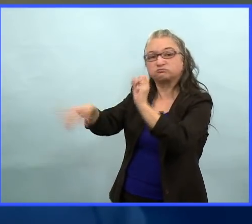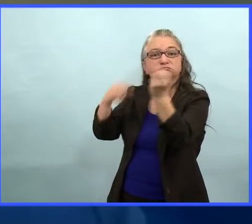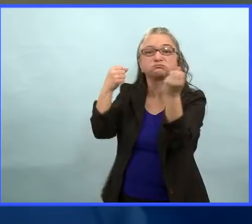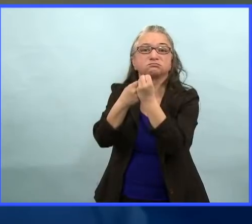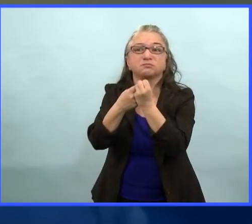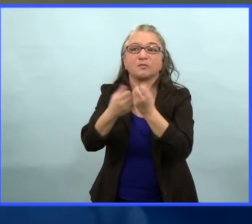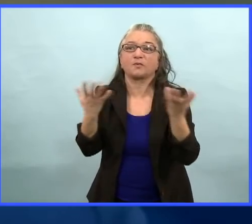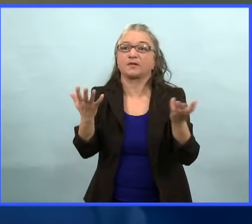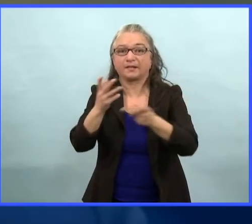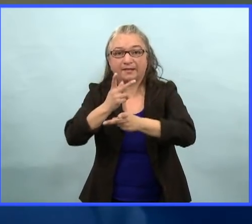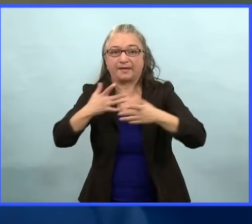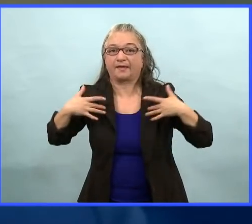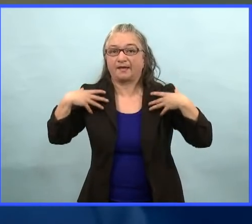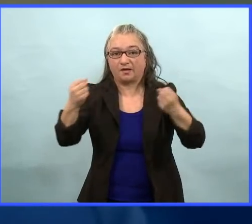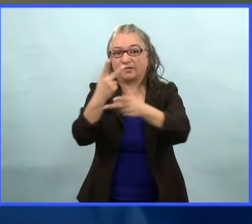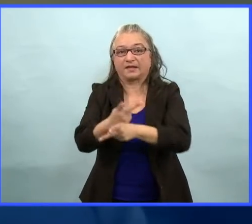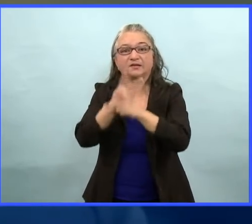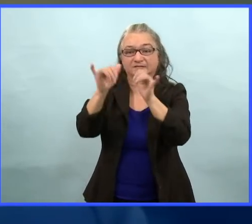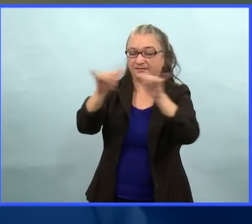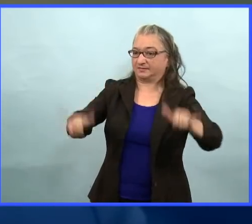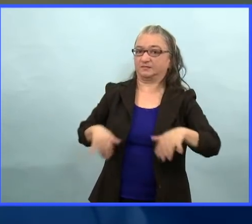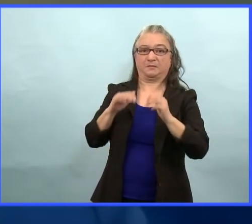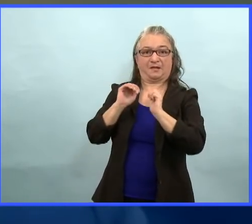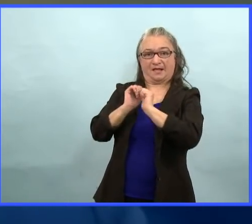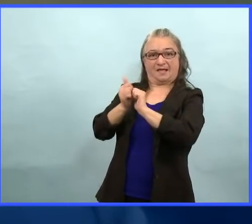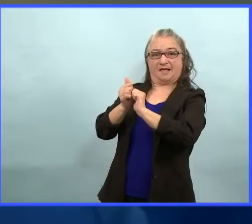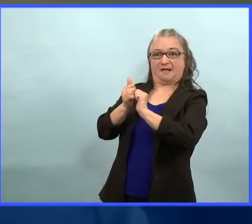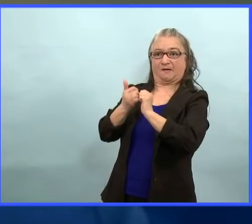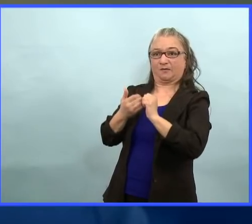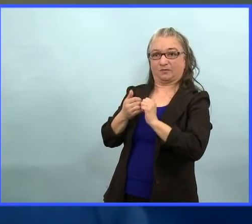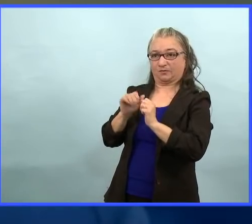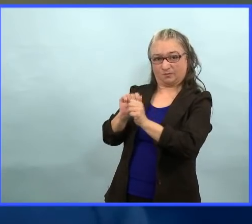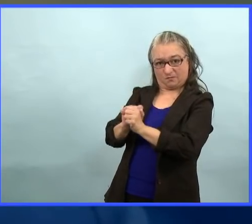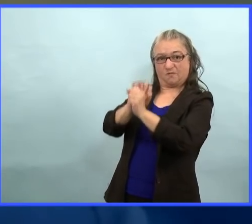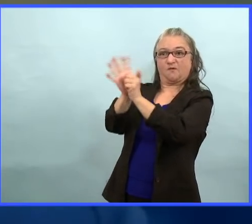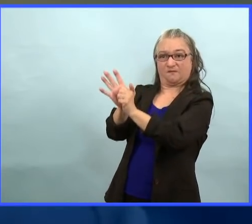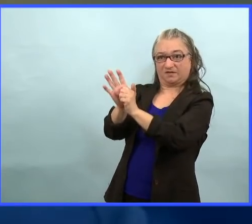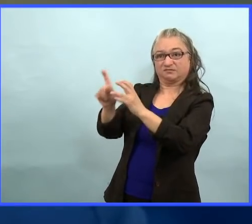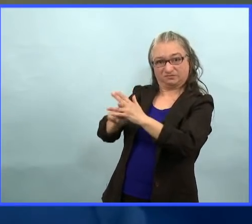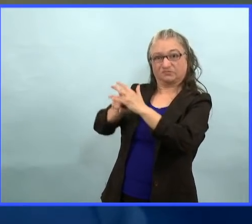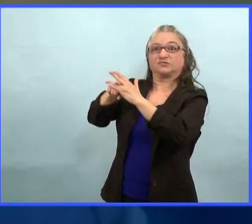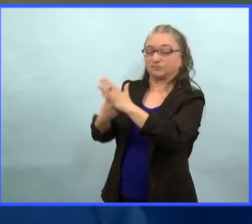wave and through covid from the start of covidon and how what measures we can take in terms of